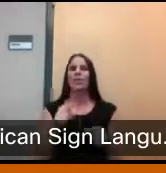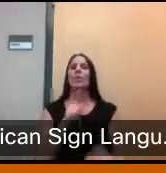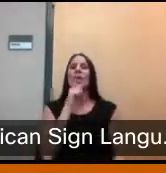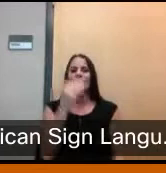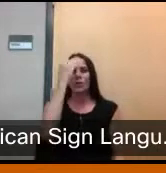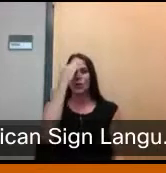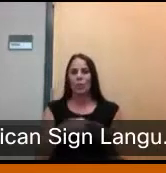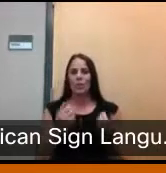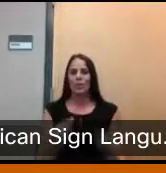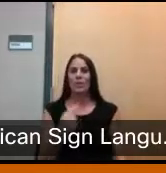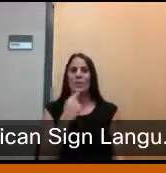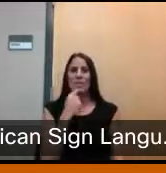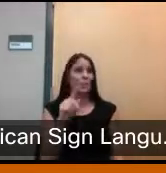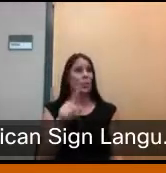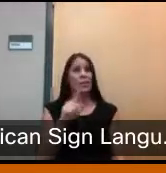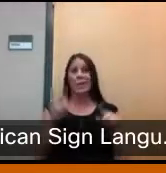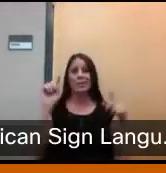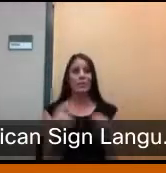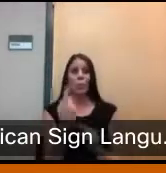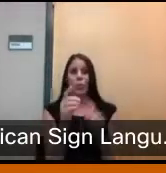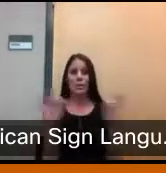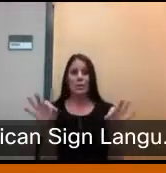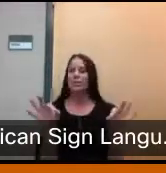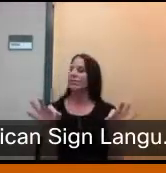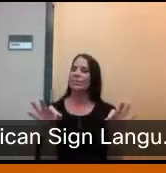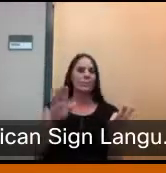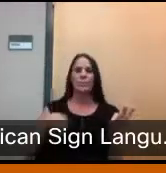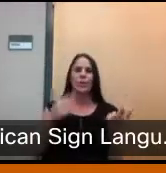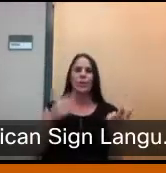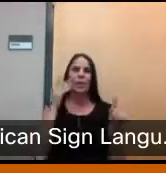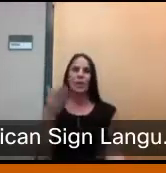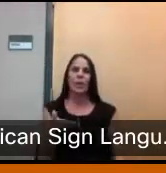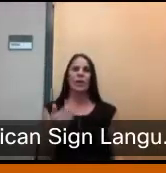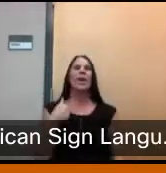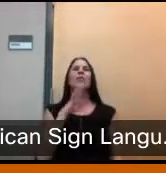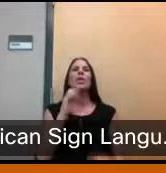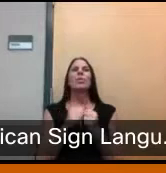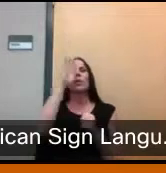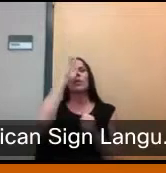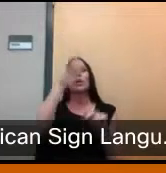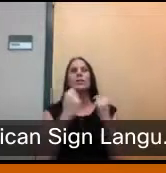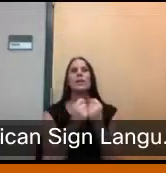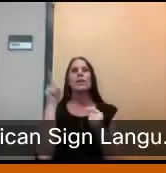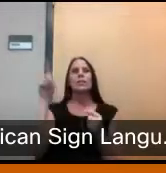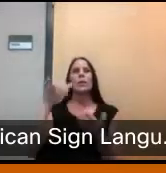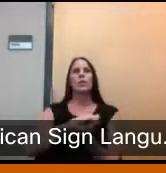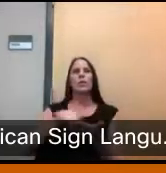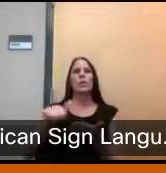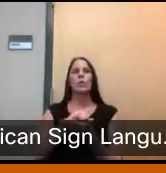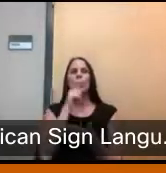And if you can't get it there, you're not there. Yet. I talked to the creative team in New York that built that campaign, and they said for Verizon can you hear me now?